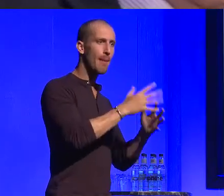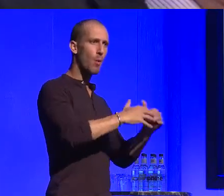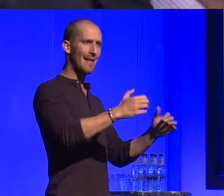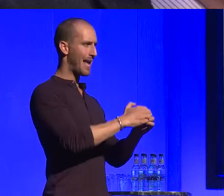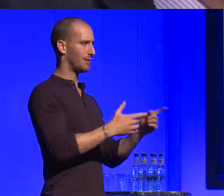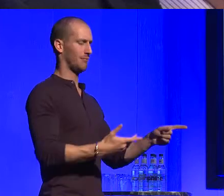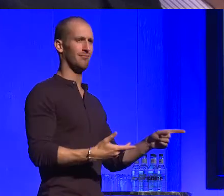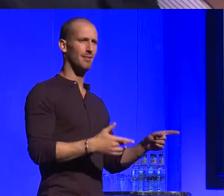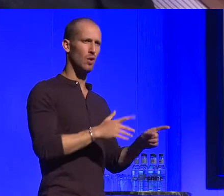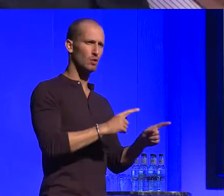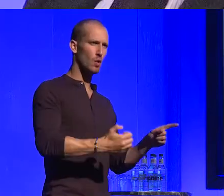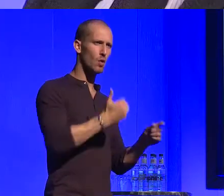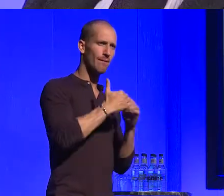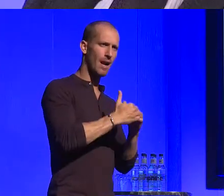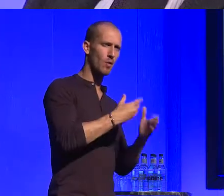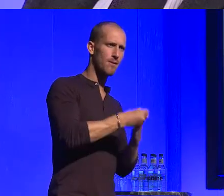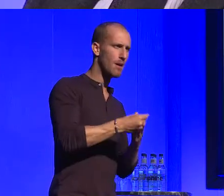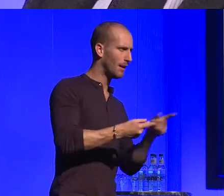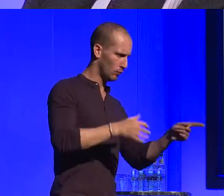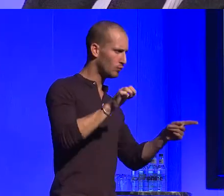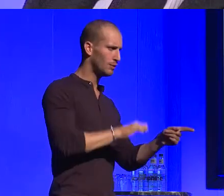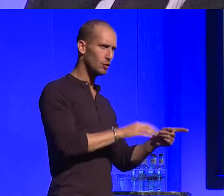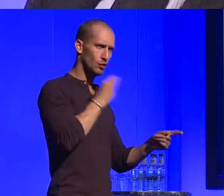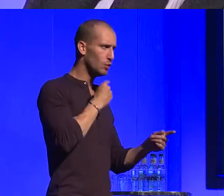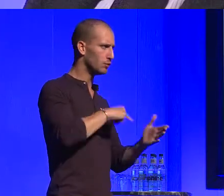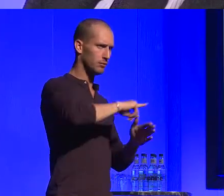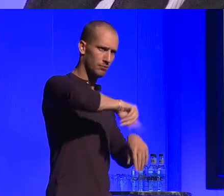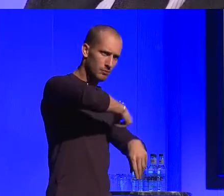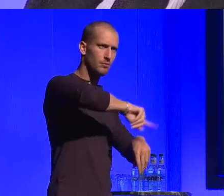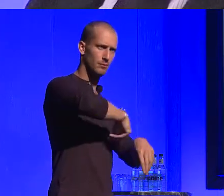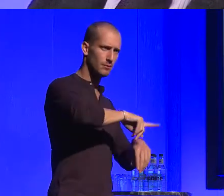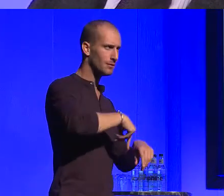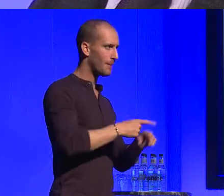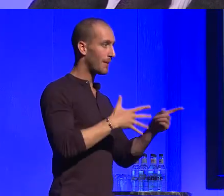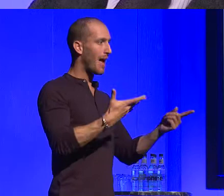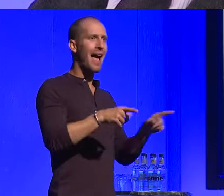However, it is also a kind of madness to close these things down on Friday afternoon and